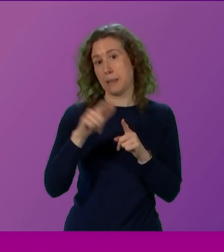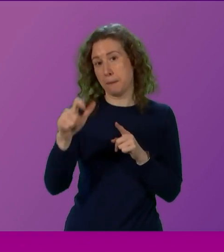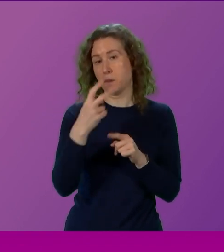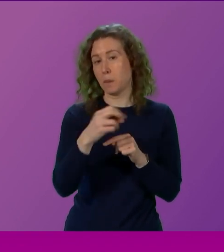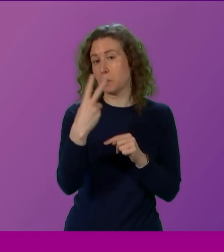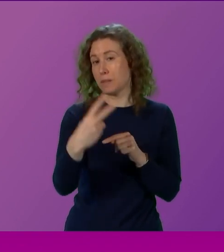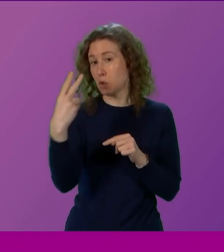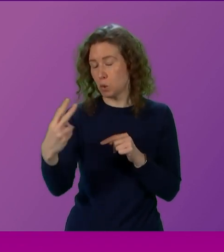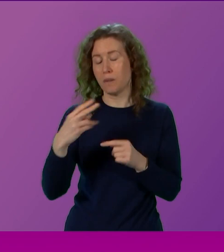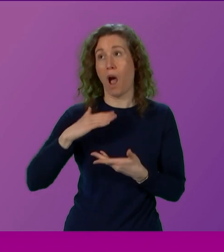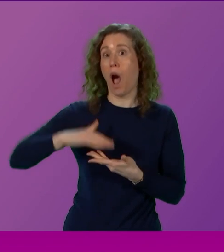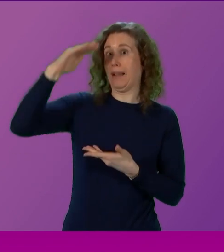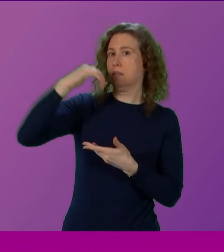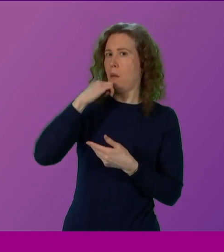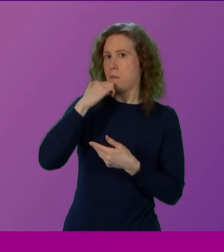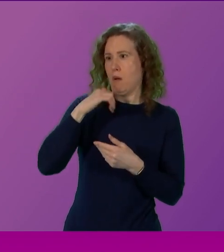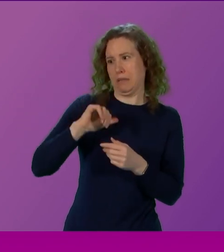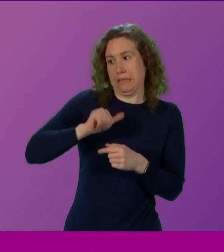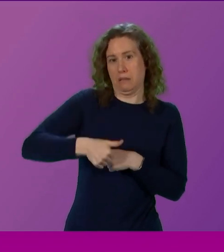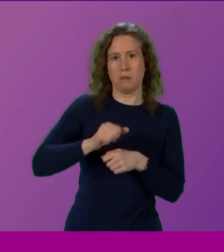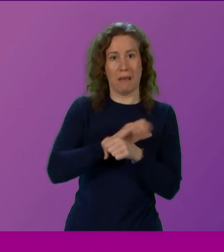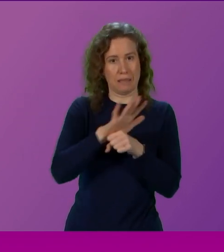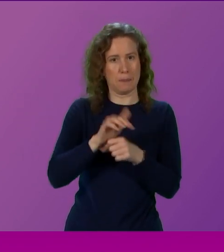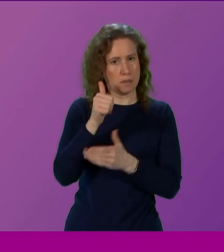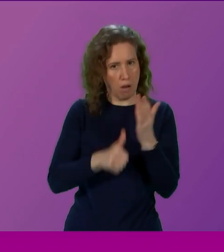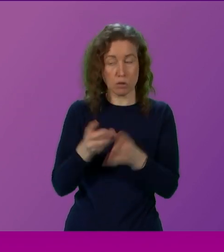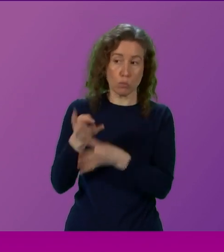was at the highest level since the pandemic began; and the number of patients waiting